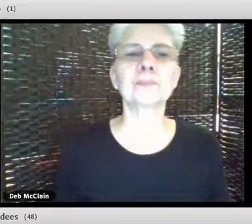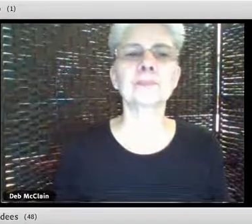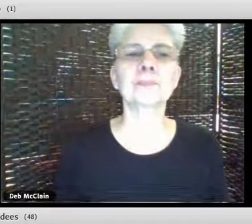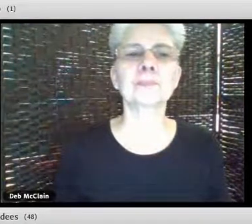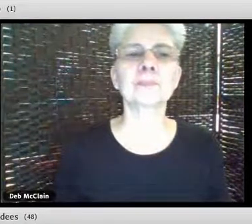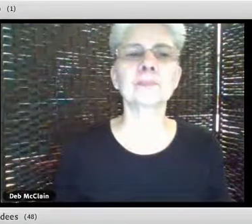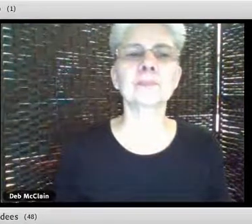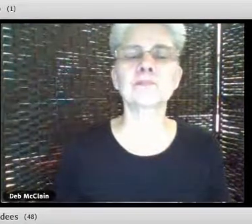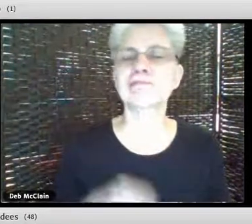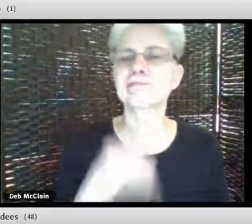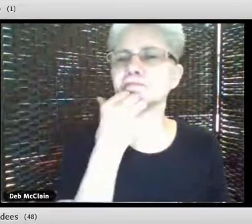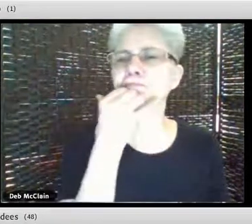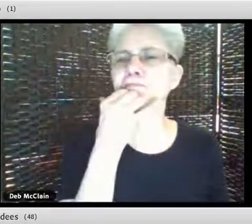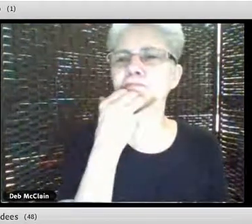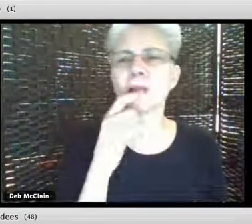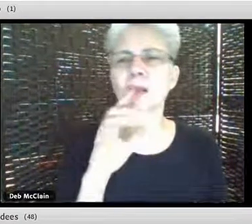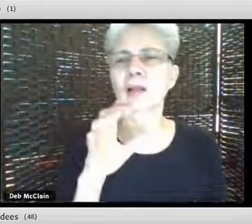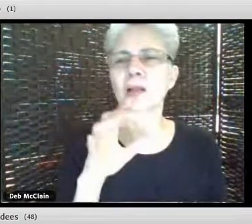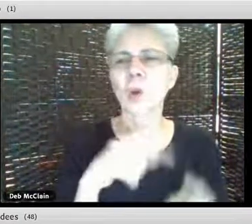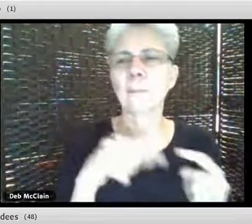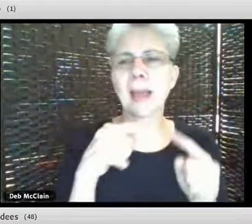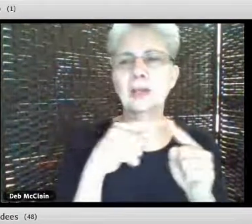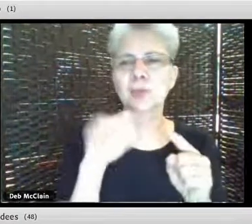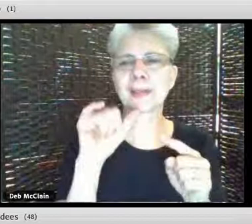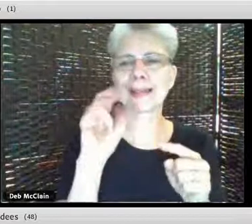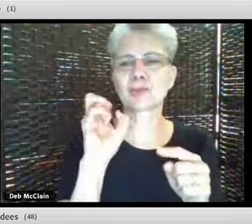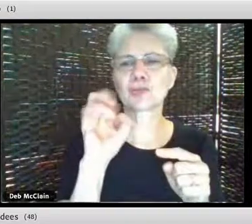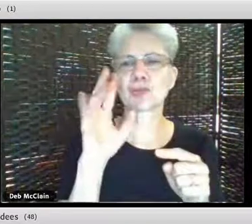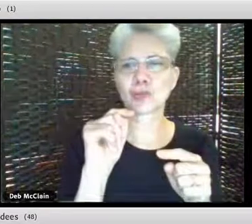Hmm. Okay. I'm going to get out of that because I don't think it's on My Drive.